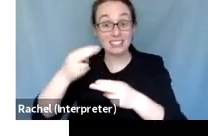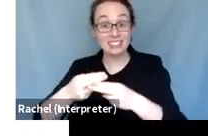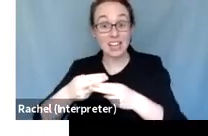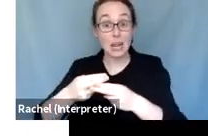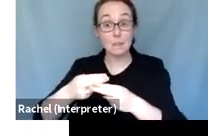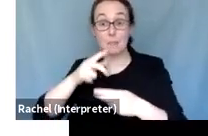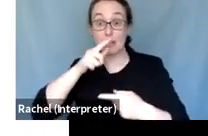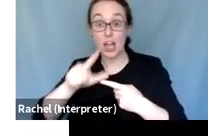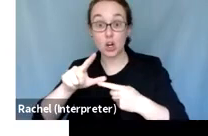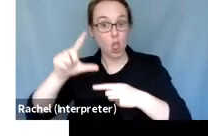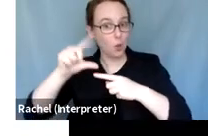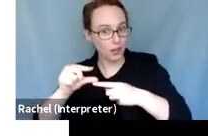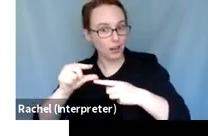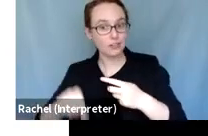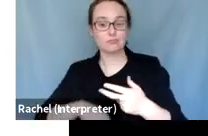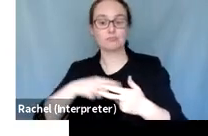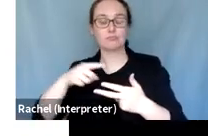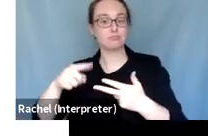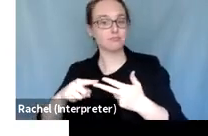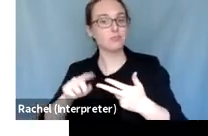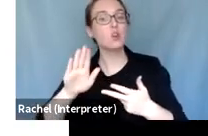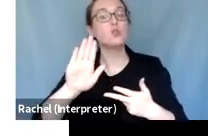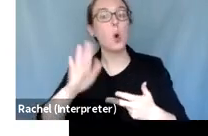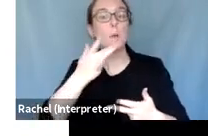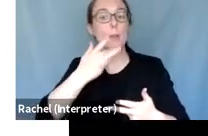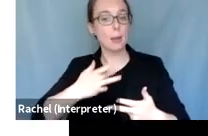Sage Talbot: Okay, so once you're inside your portal it's going to